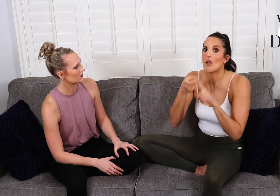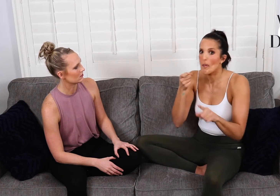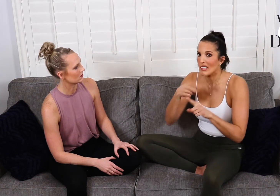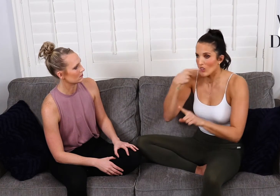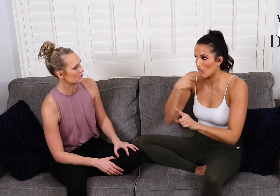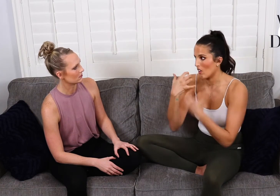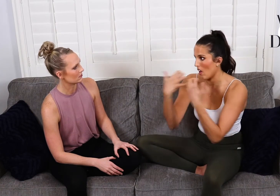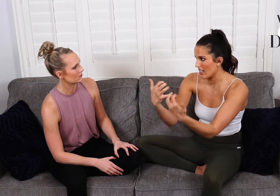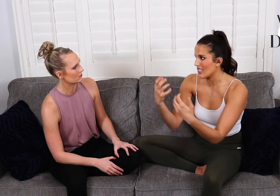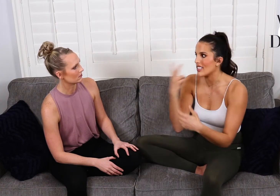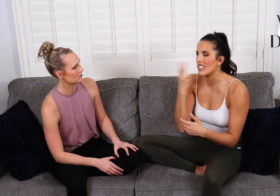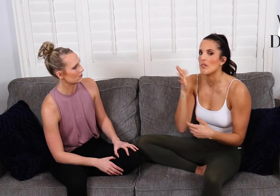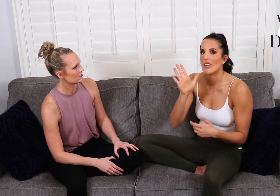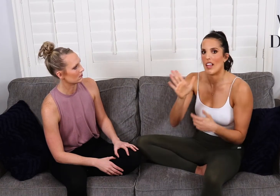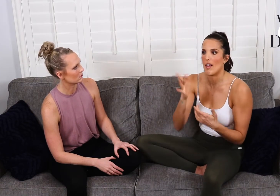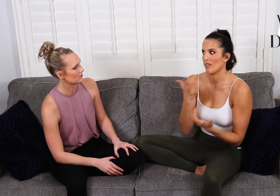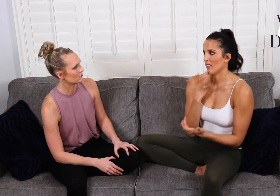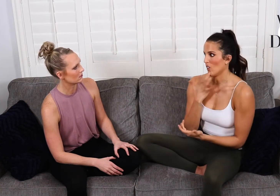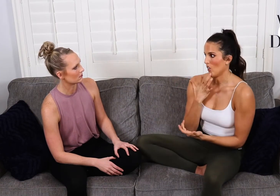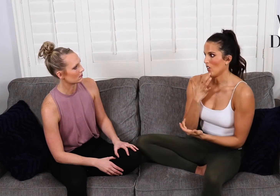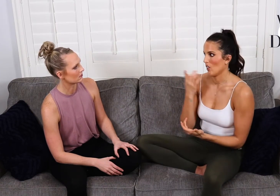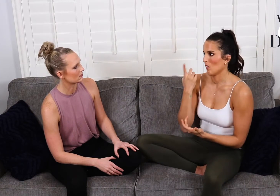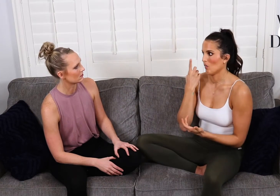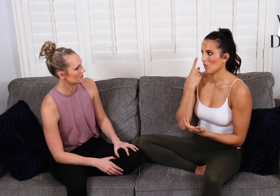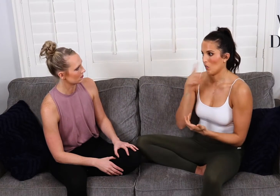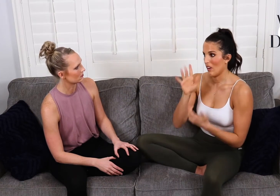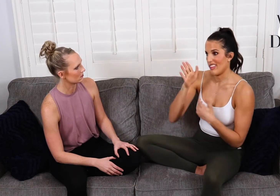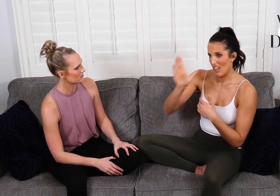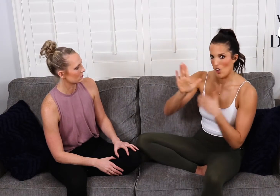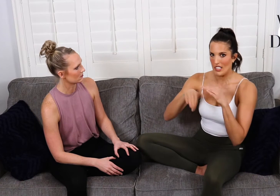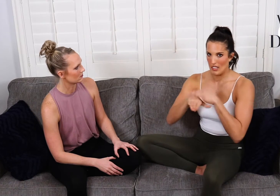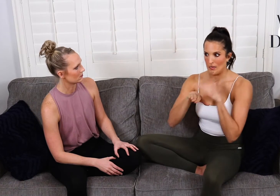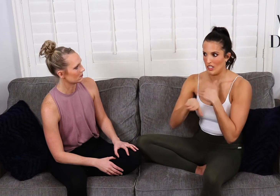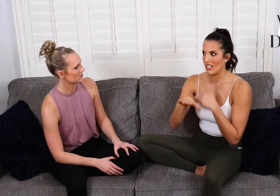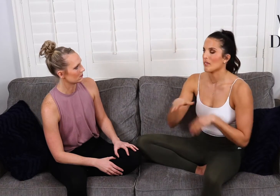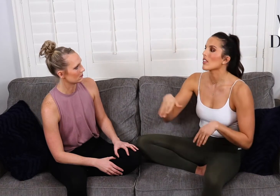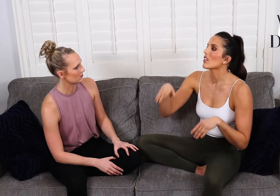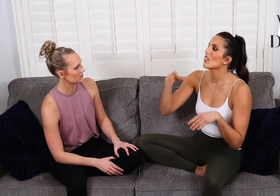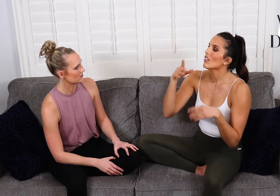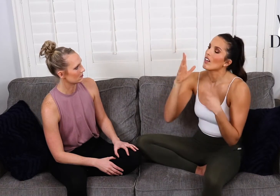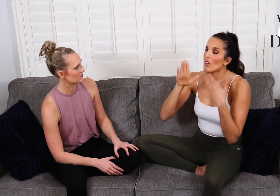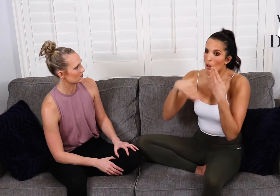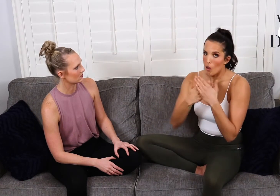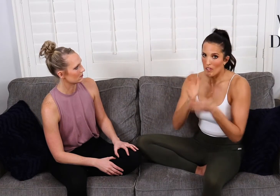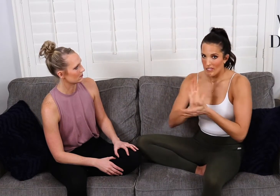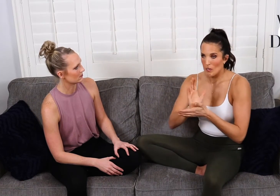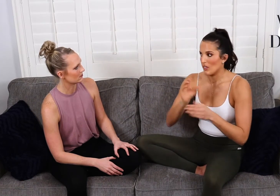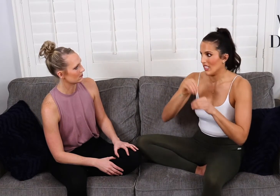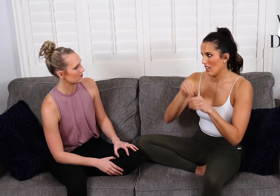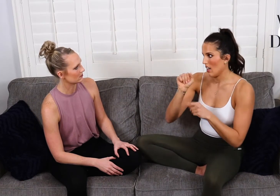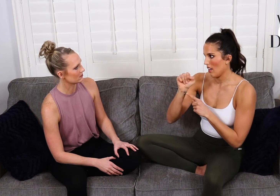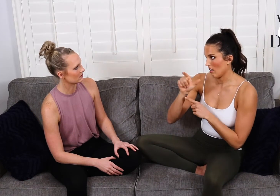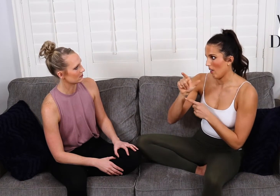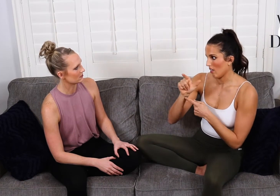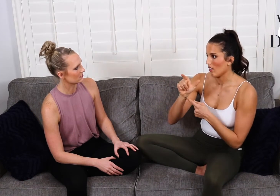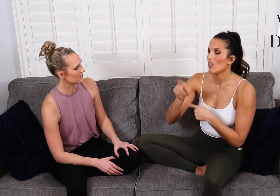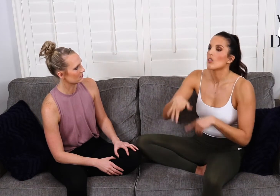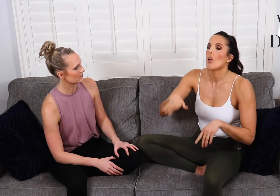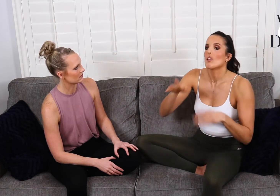from her hearing audience to see what their preference was for their accessibility and the whole film was in American Sign Language, ASL.